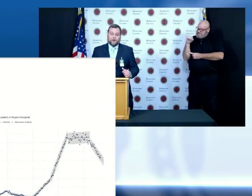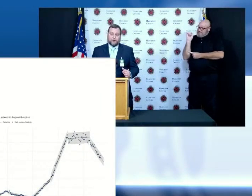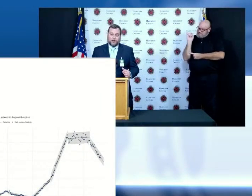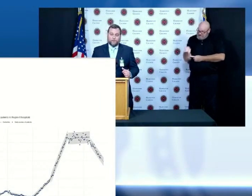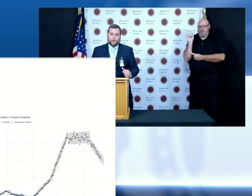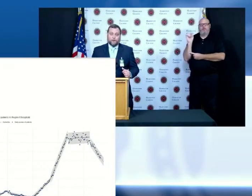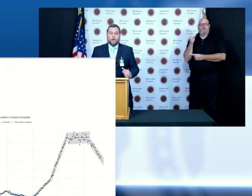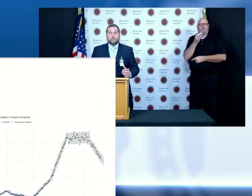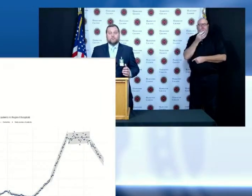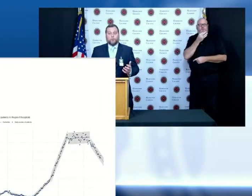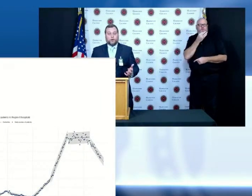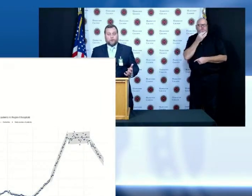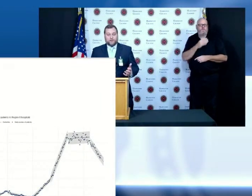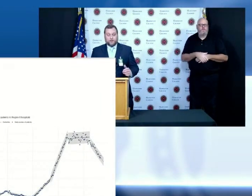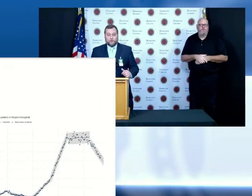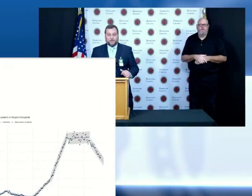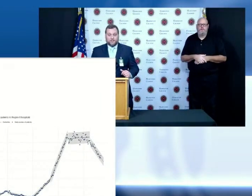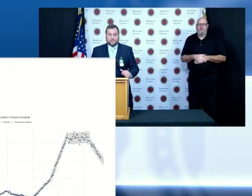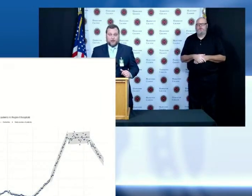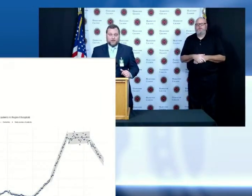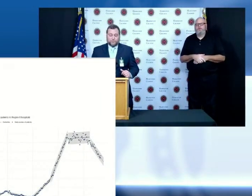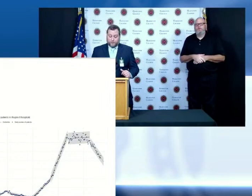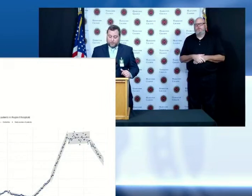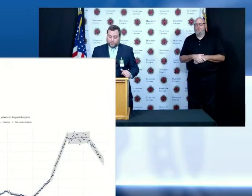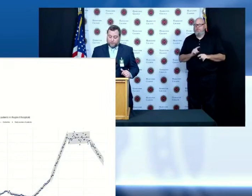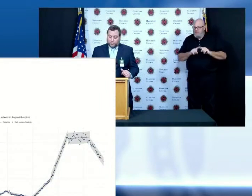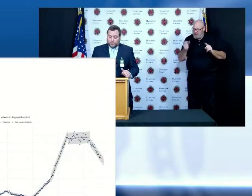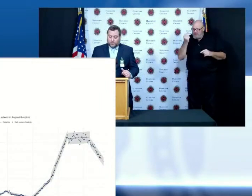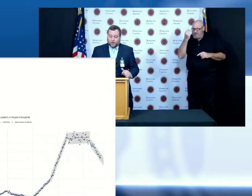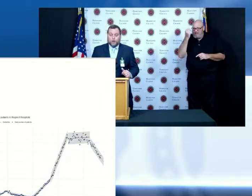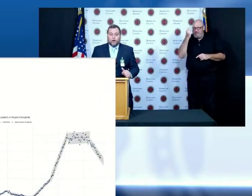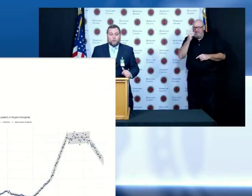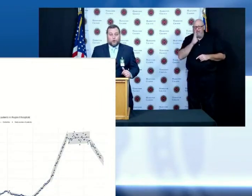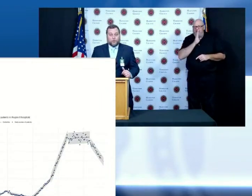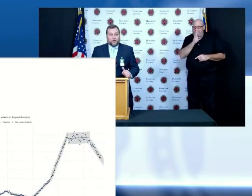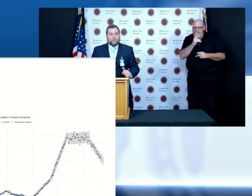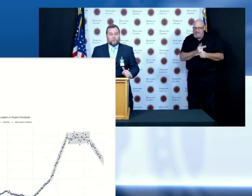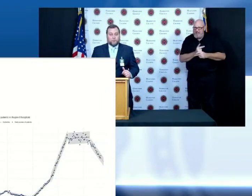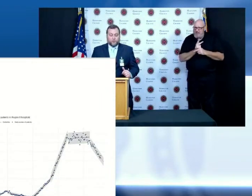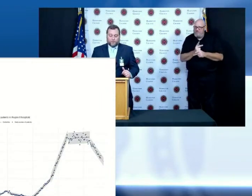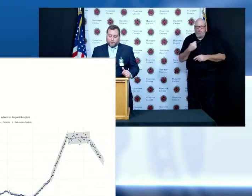individuals need vaccine and is slowly working through a process to figure out prioritization but